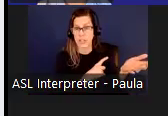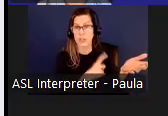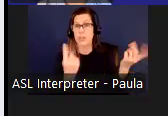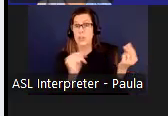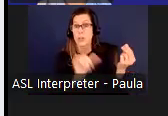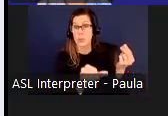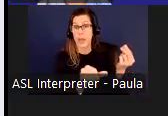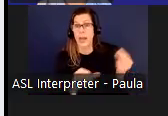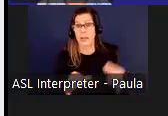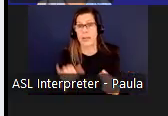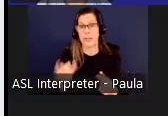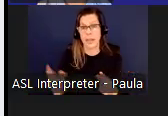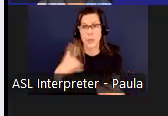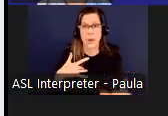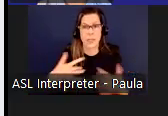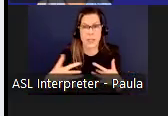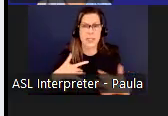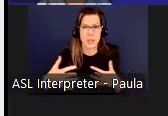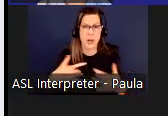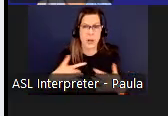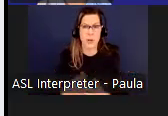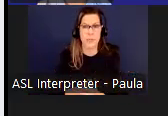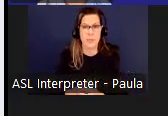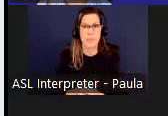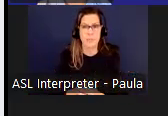So that's one concern, at least in the way I'm reading it.